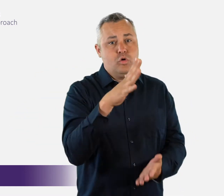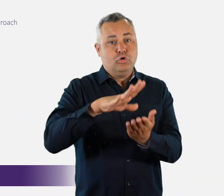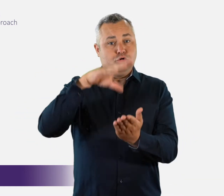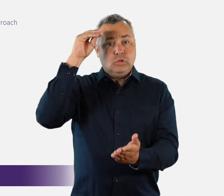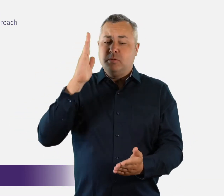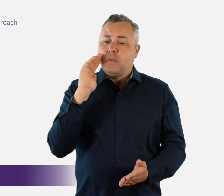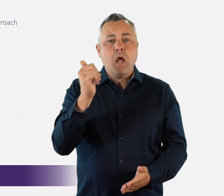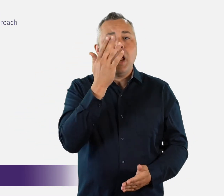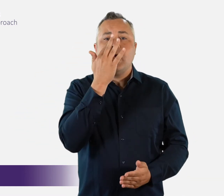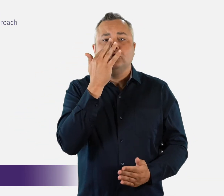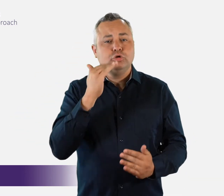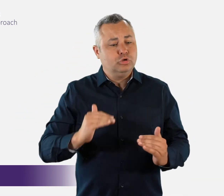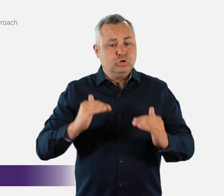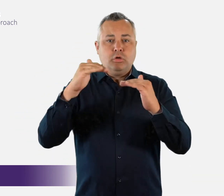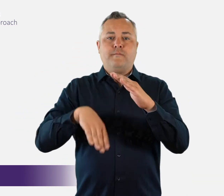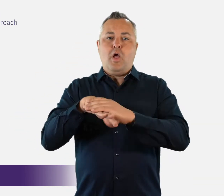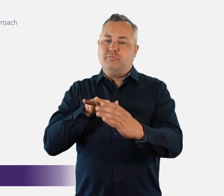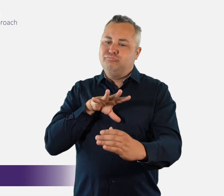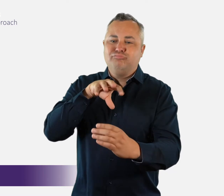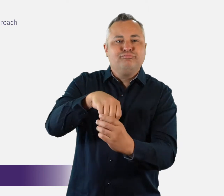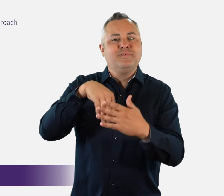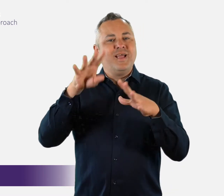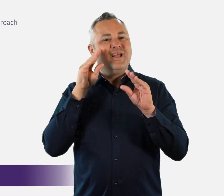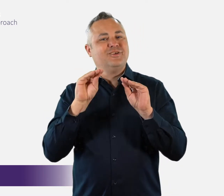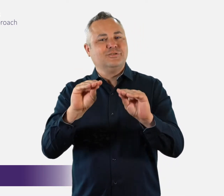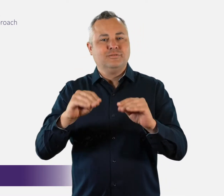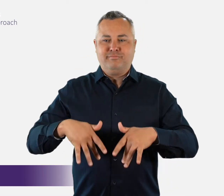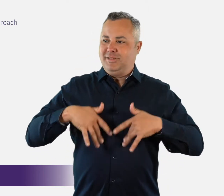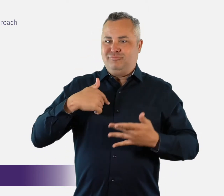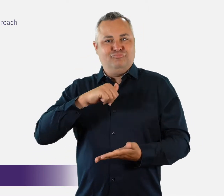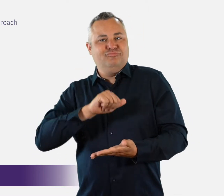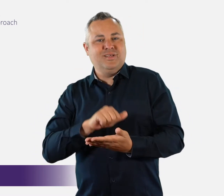the relevant age range with an equitable and participatory learning experience -